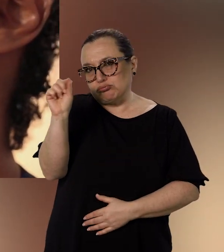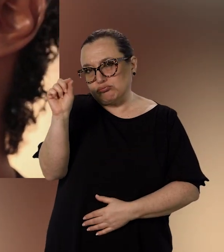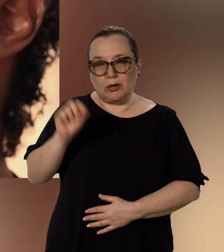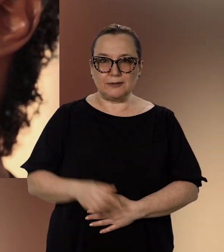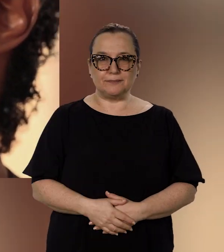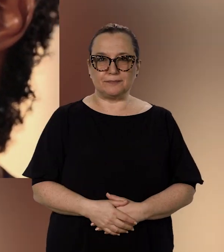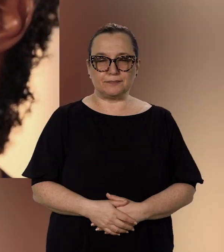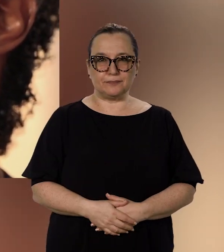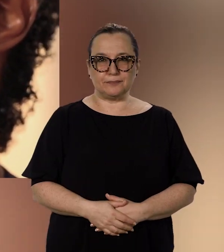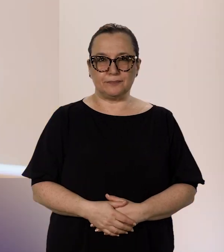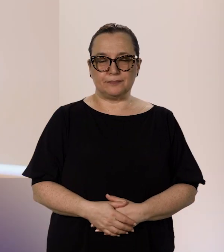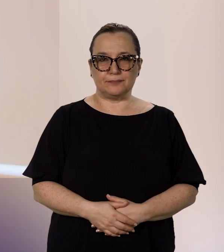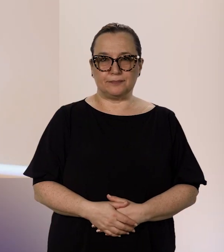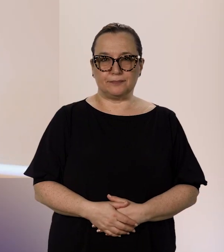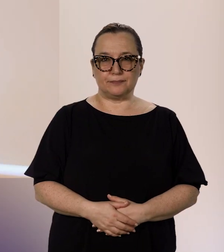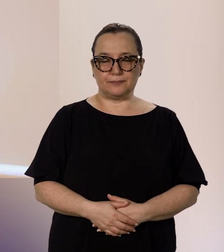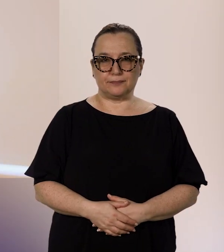And we're going to do exactly the same and soften.